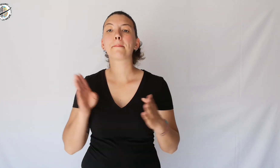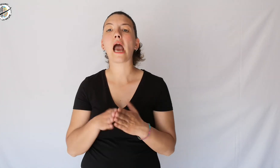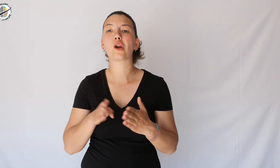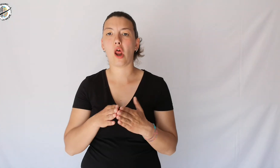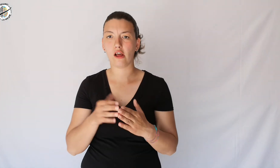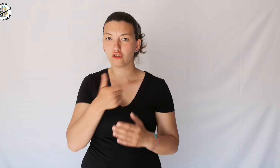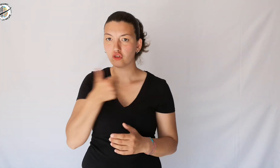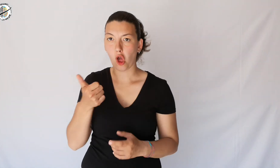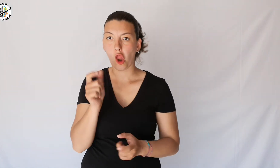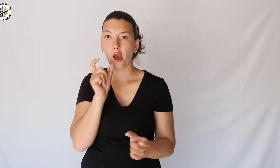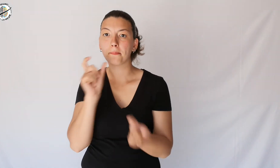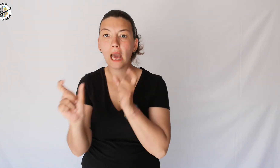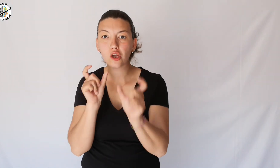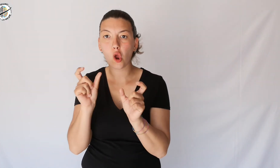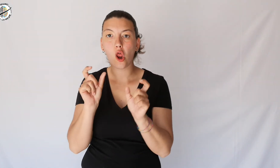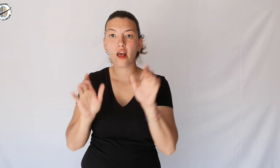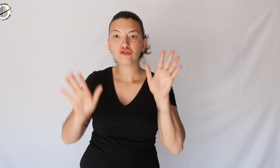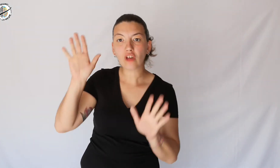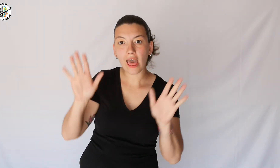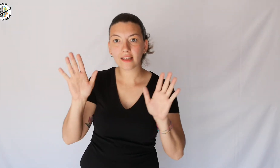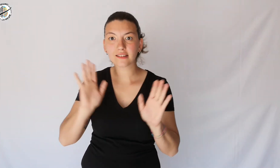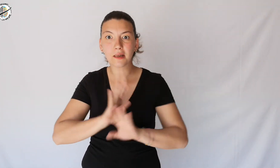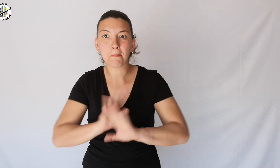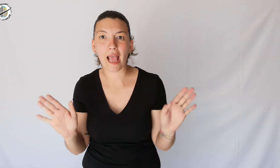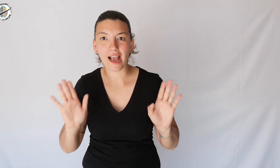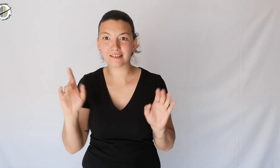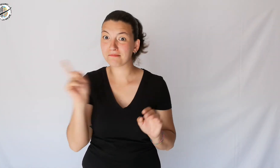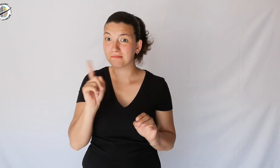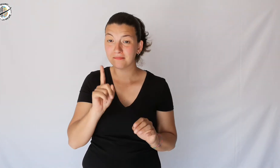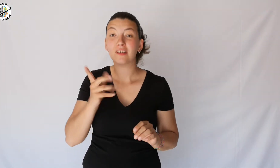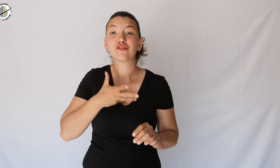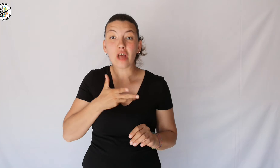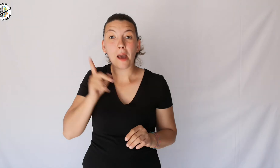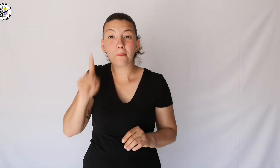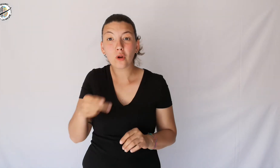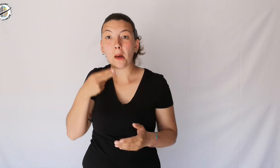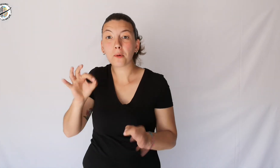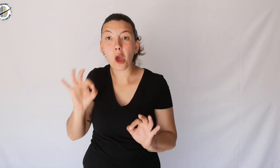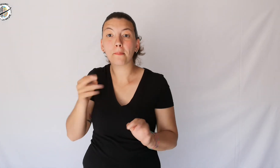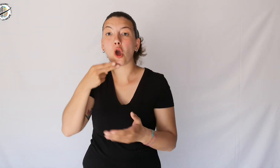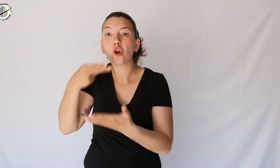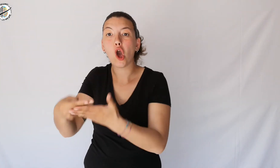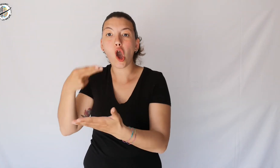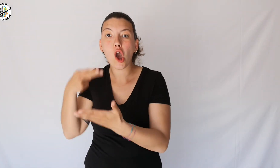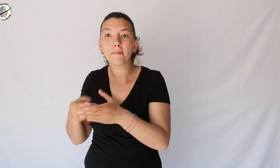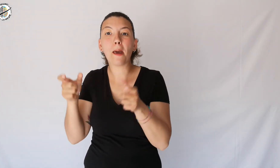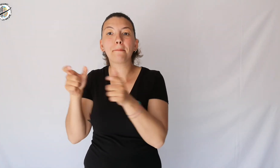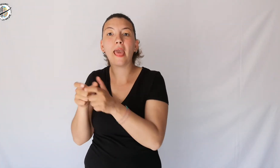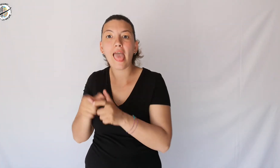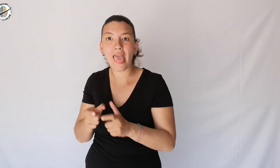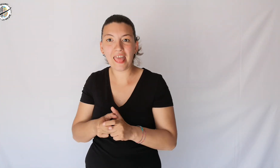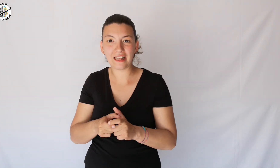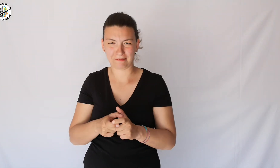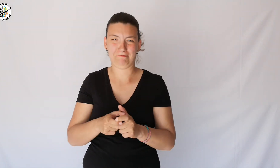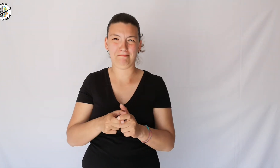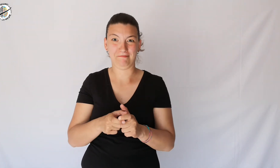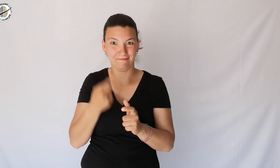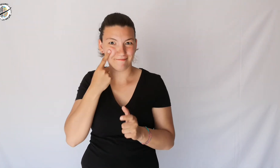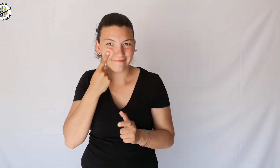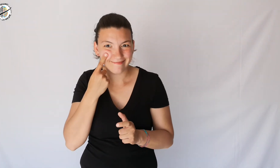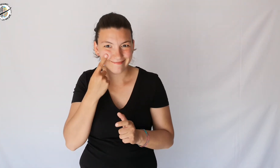words are not just words and gestures, but also names of countries. Let's see!